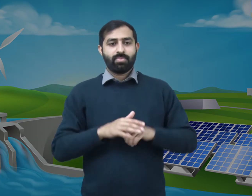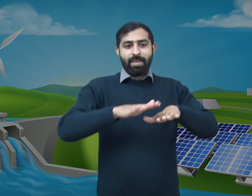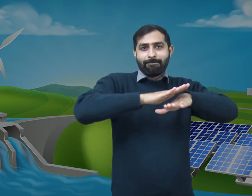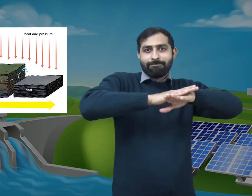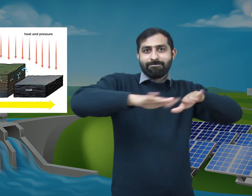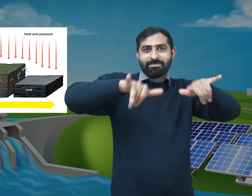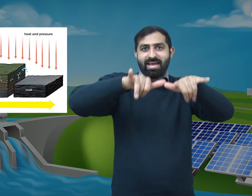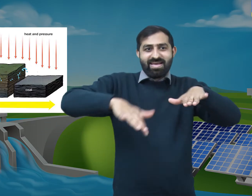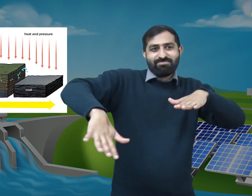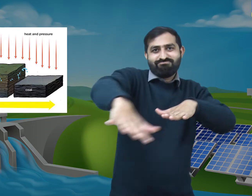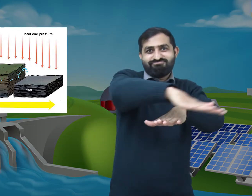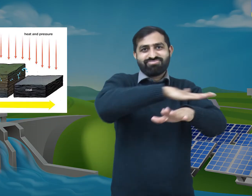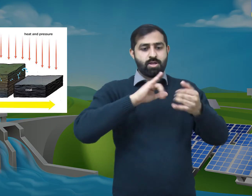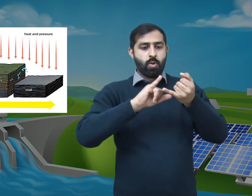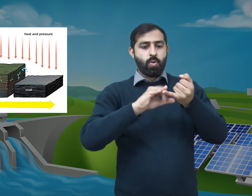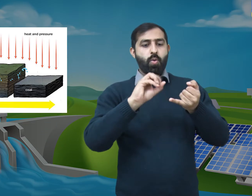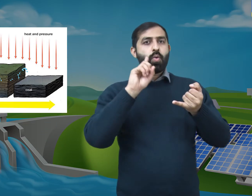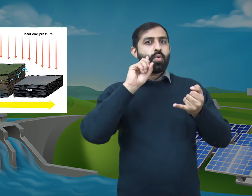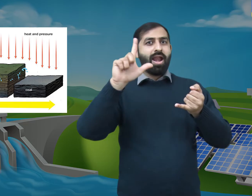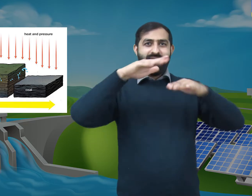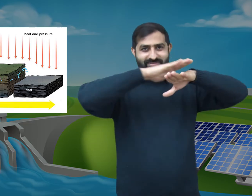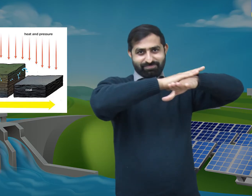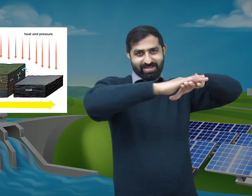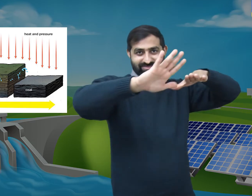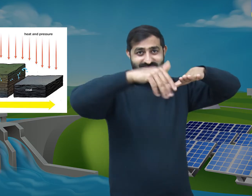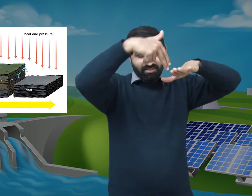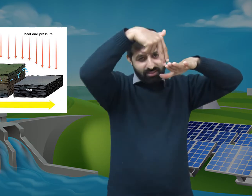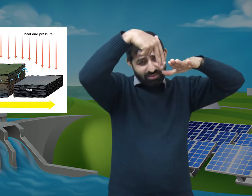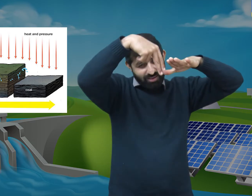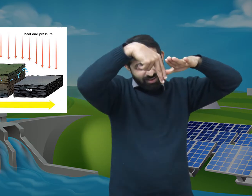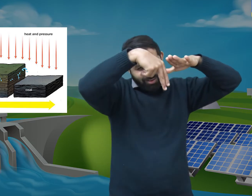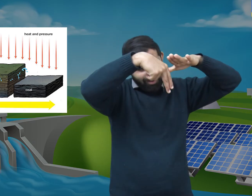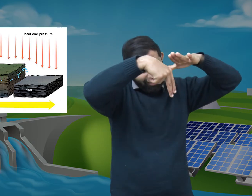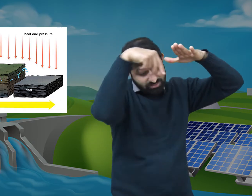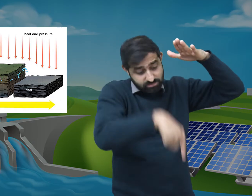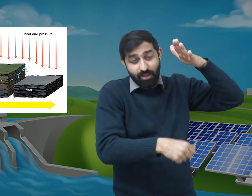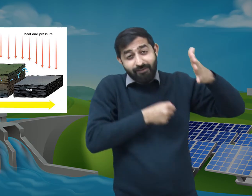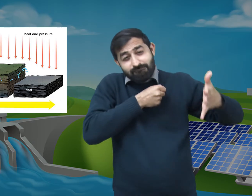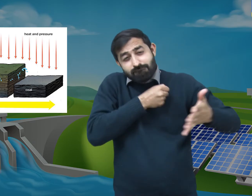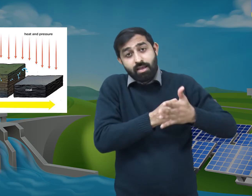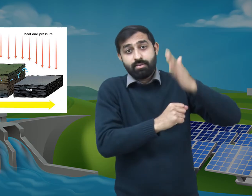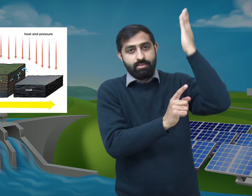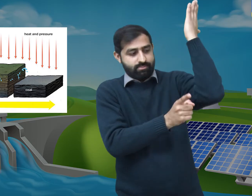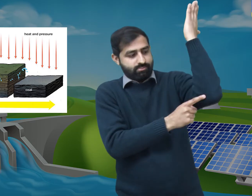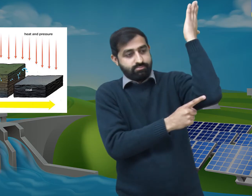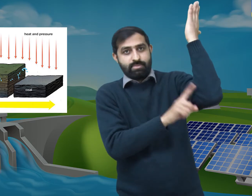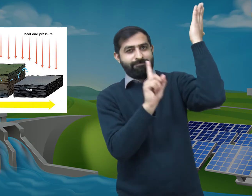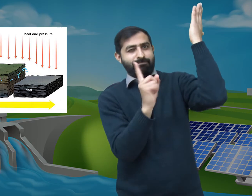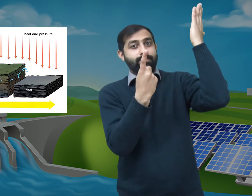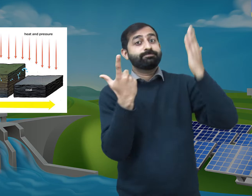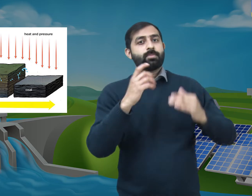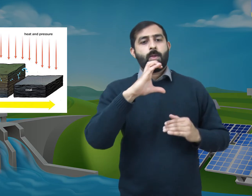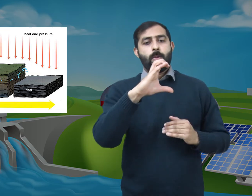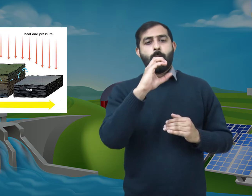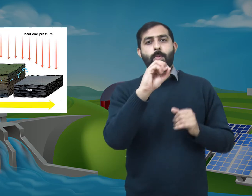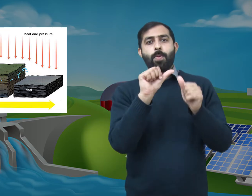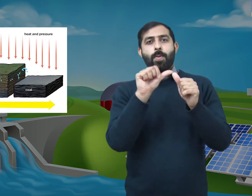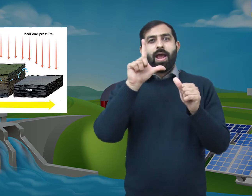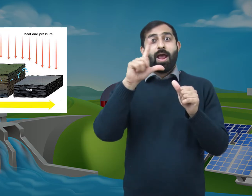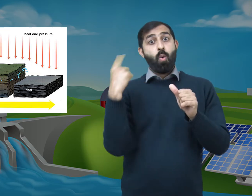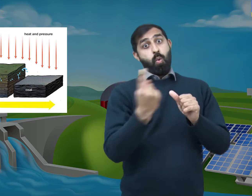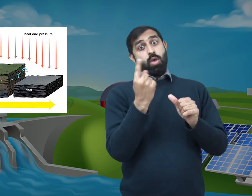Coal is found underground inside the layer of earth.